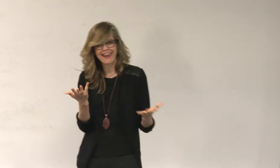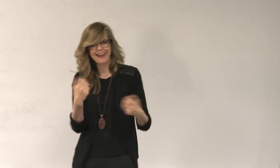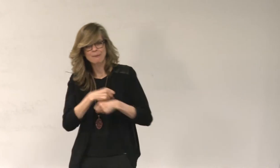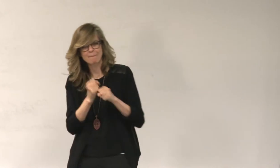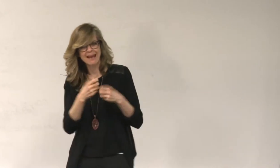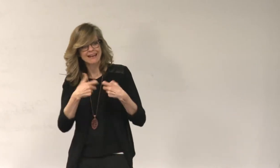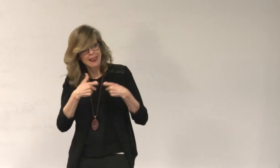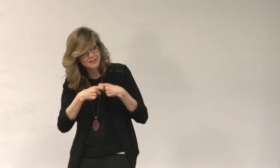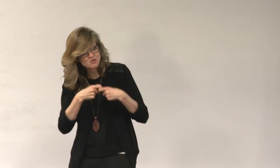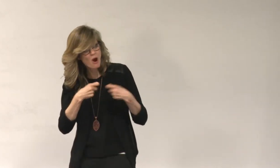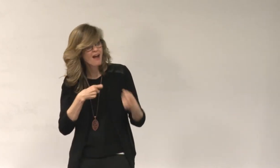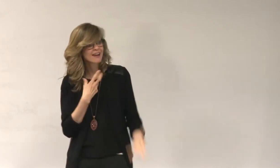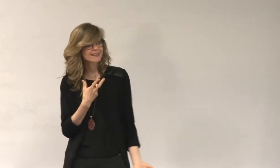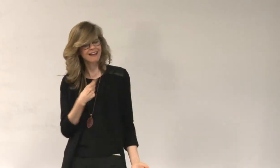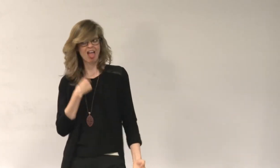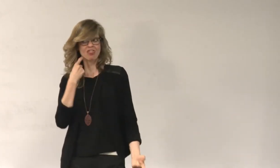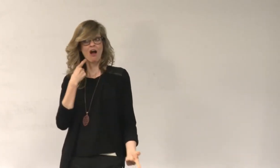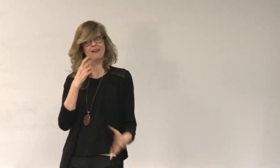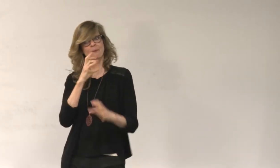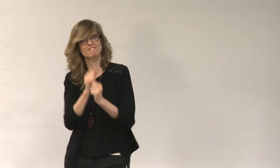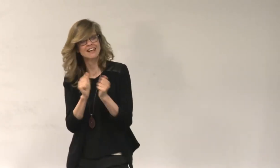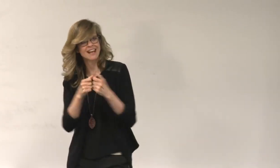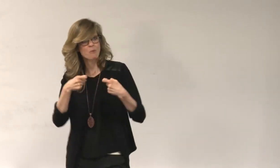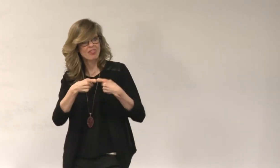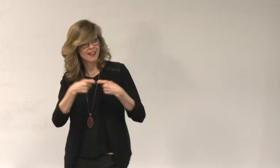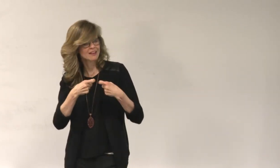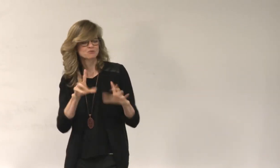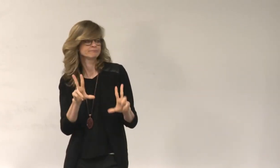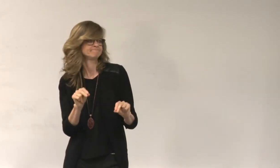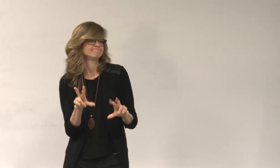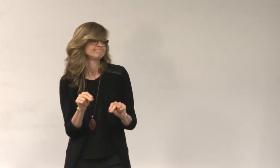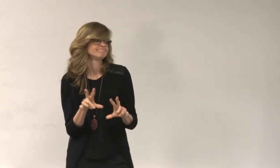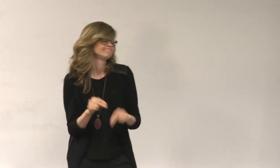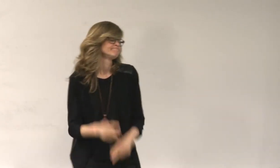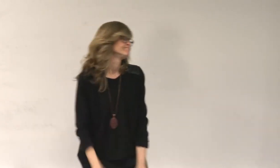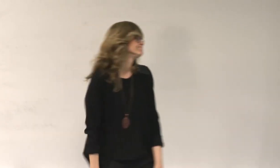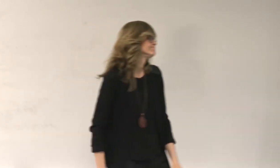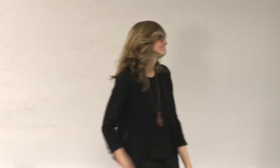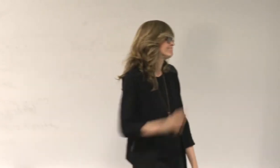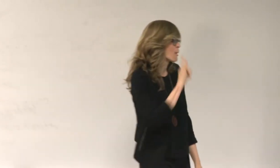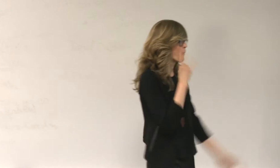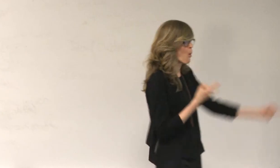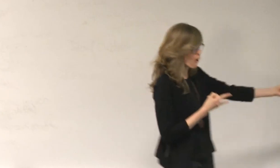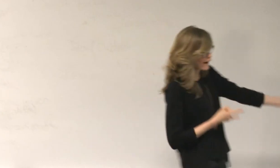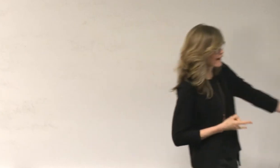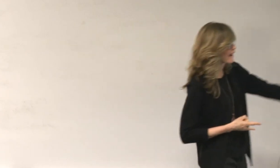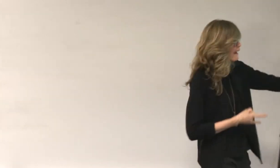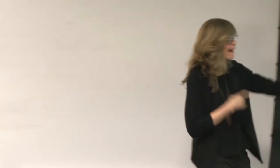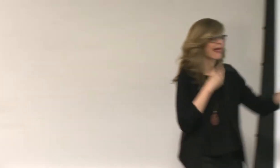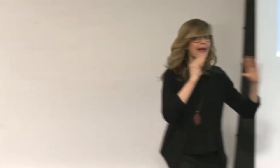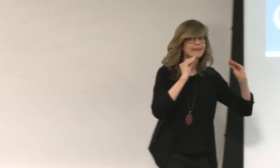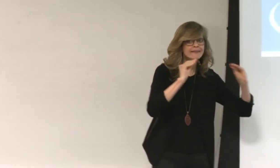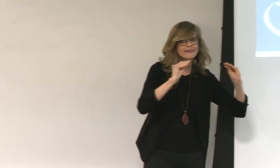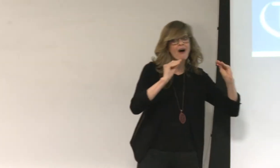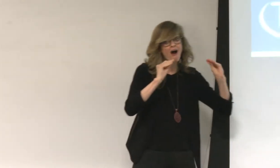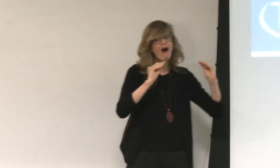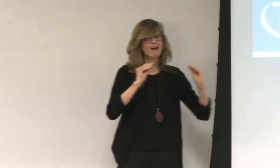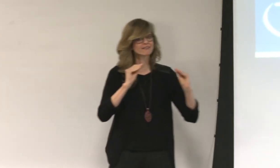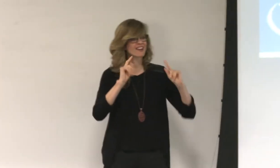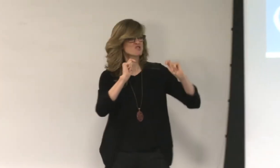AND THEN I WORKED WITH A COMPANY WHO MADE ELECTRIC TYPES OF EQUIPMENT, ELECTRONIC EQUIPMENT,